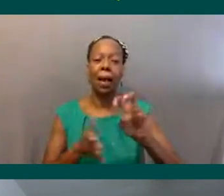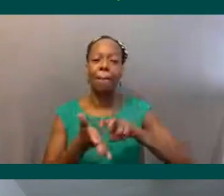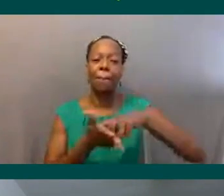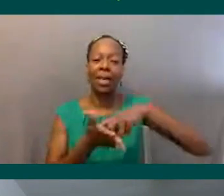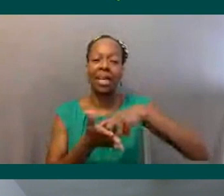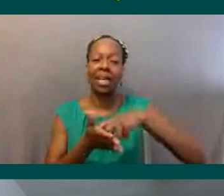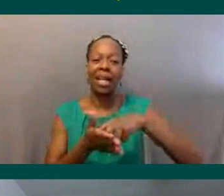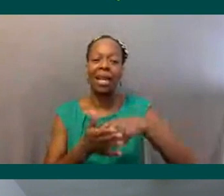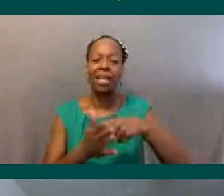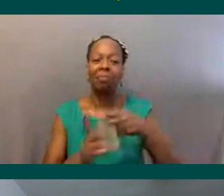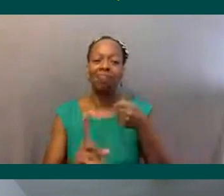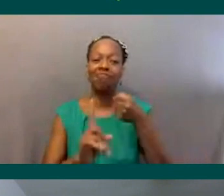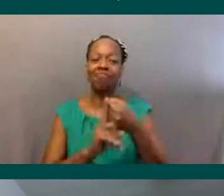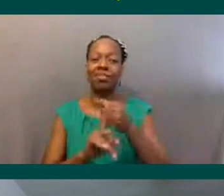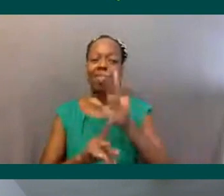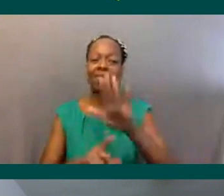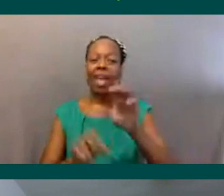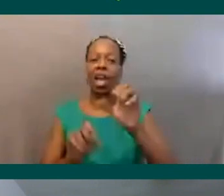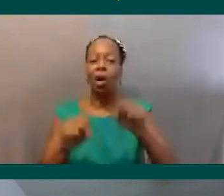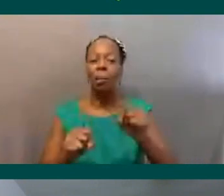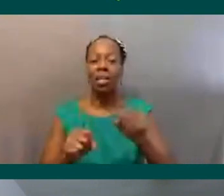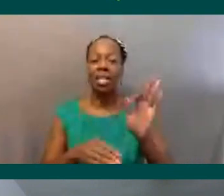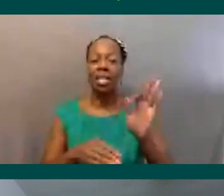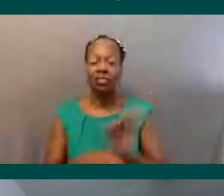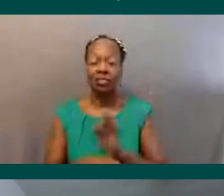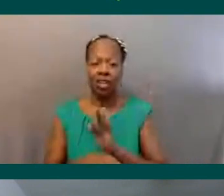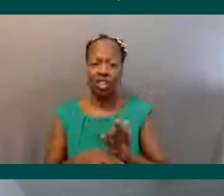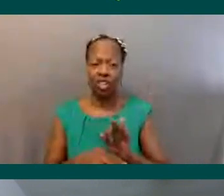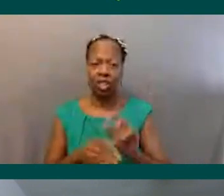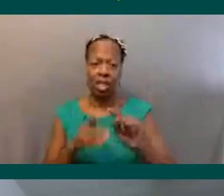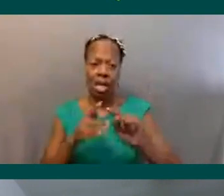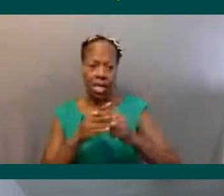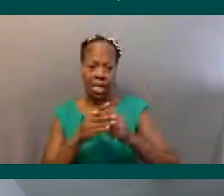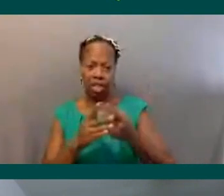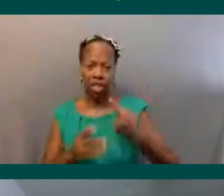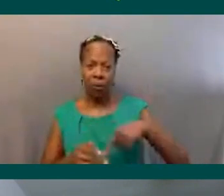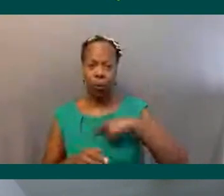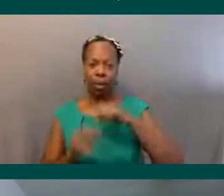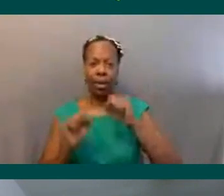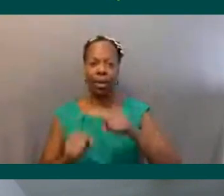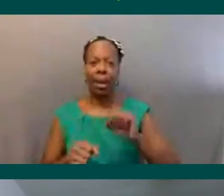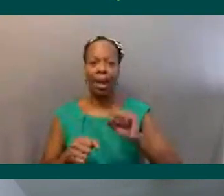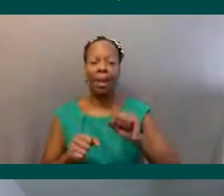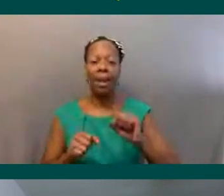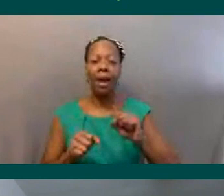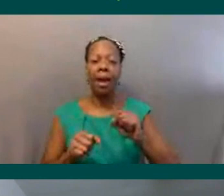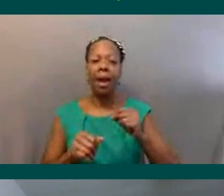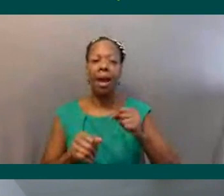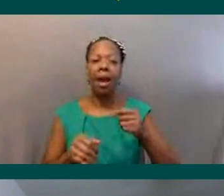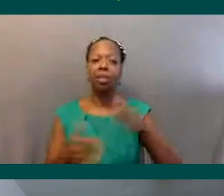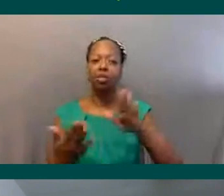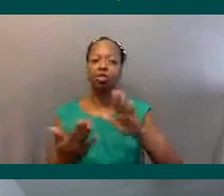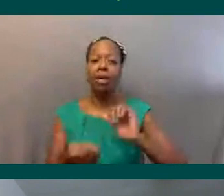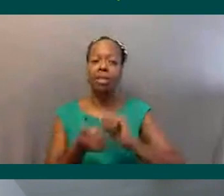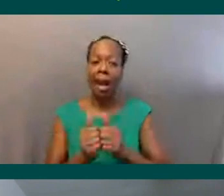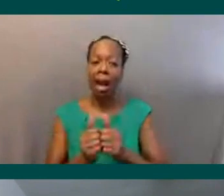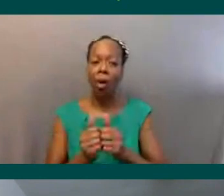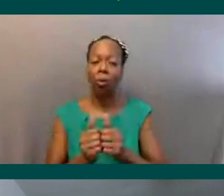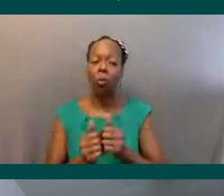And we can address that initially with some physical therapy stretching, sometimes bracing,